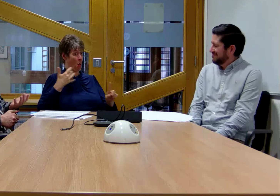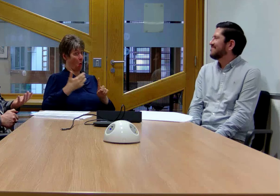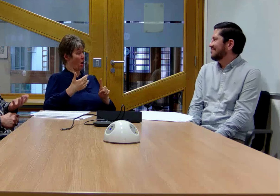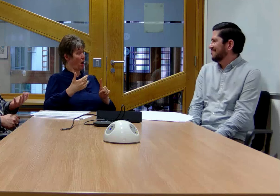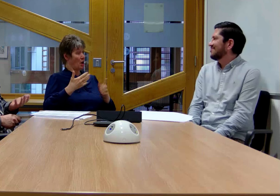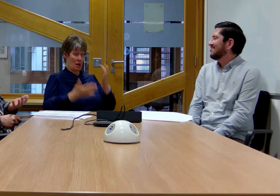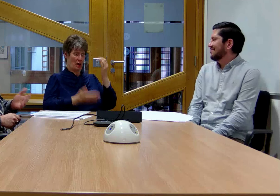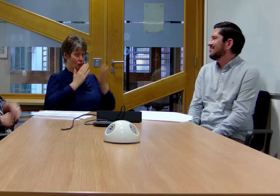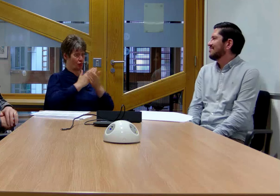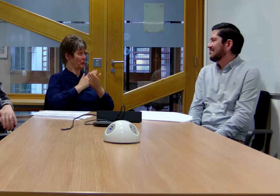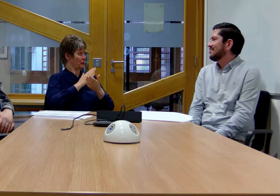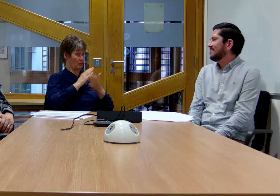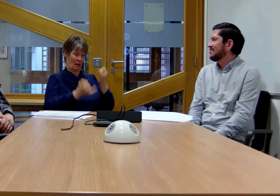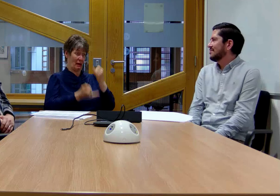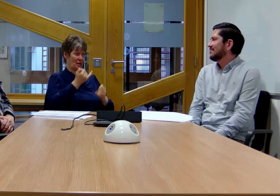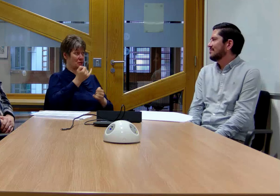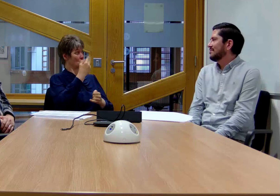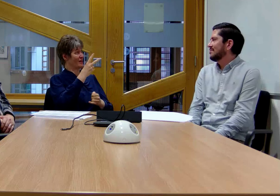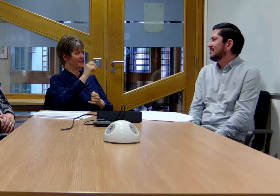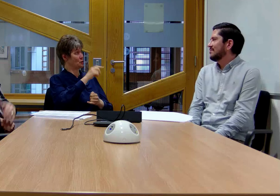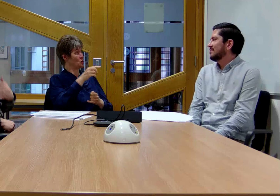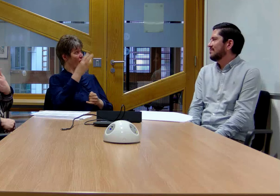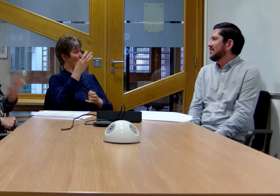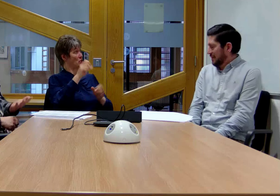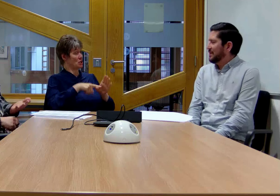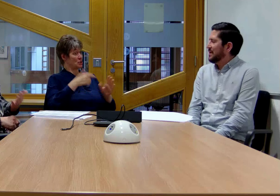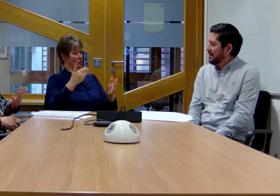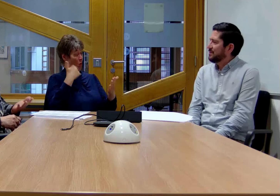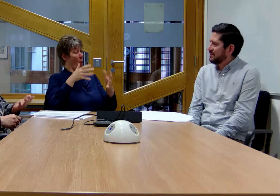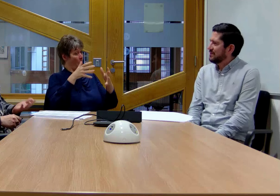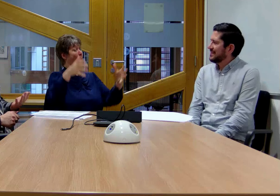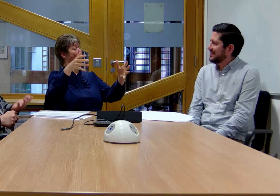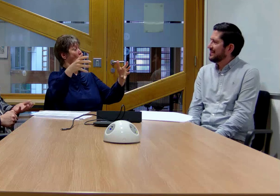ago and it hasn't become a big thing until the last maybe 20 or 30 years. So it's an